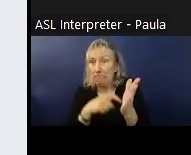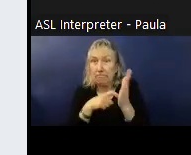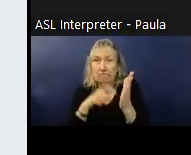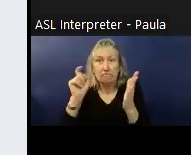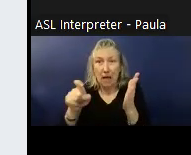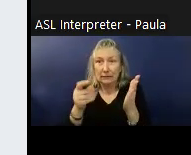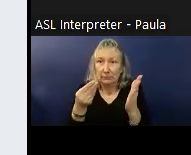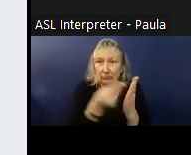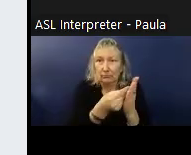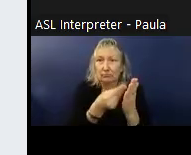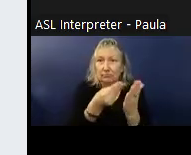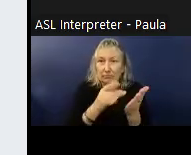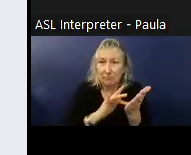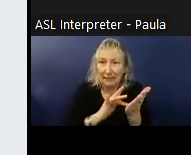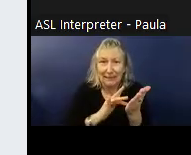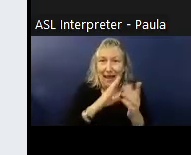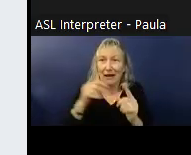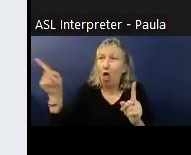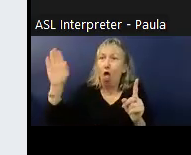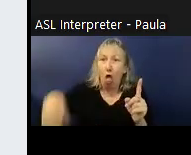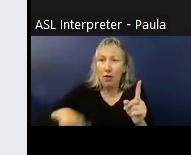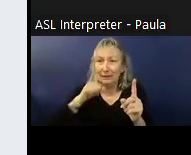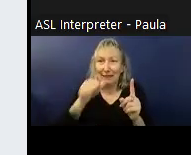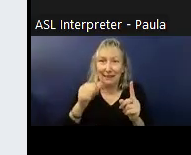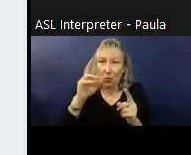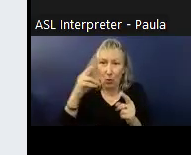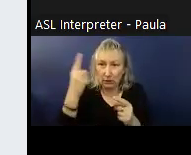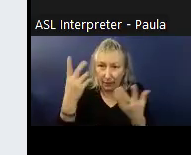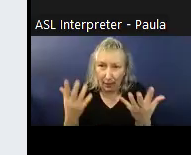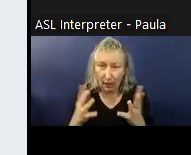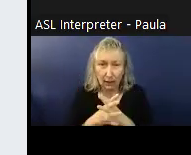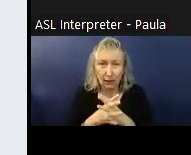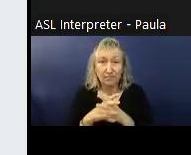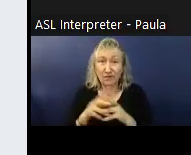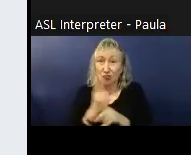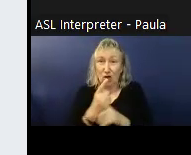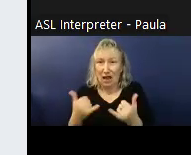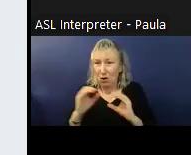So yeah, it's, it's complicated with SOQI. Don't think we have anyone from SOQ here today to talk about that.